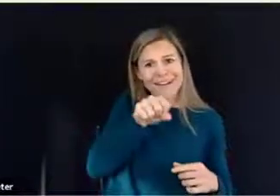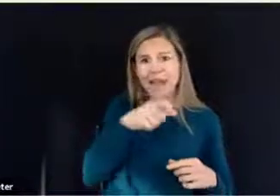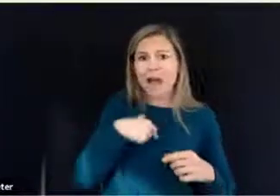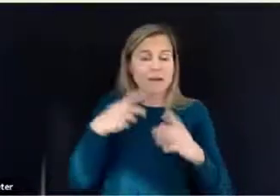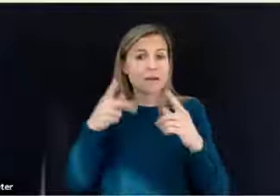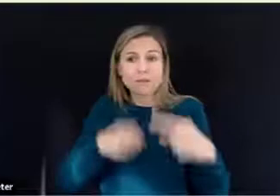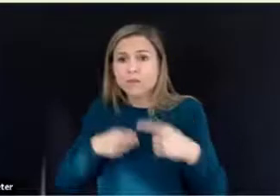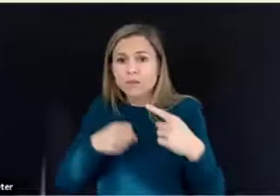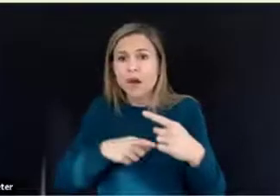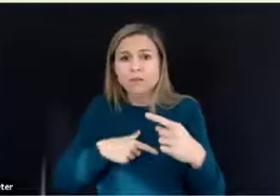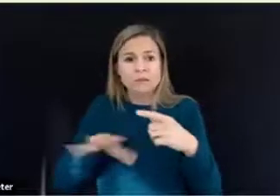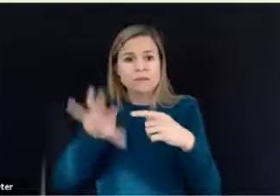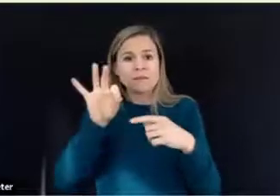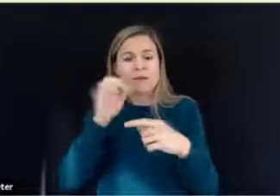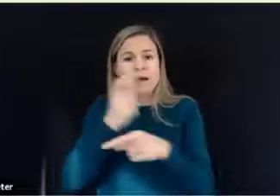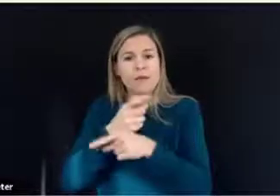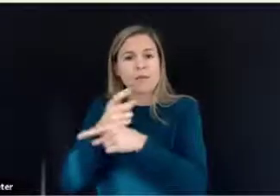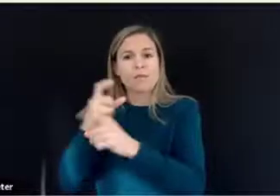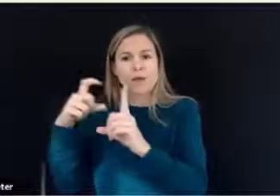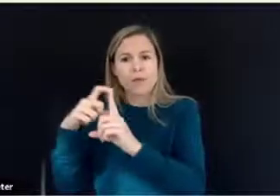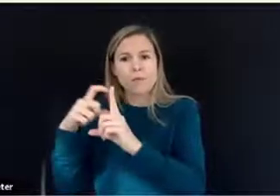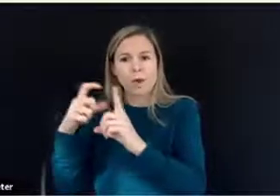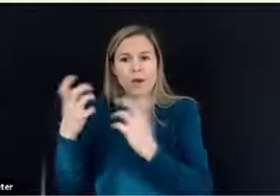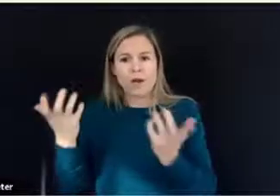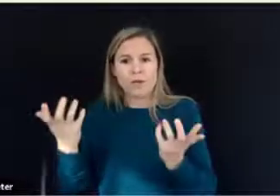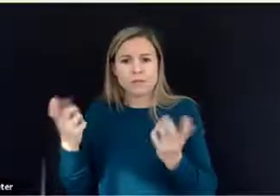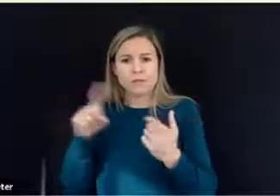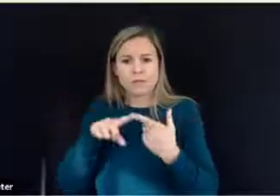to be able to describe